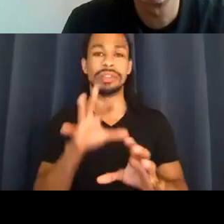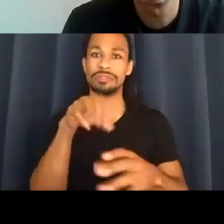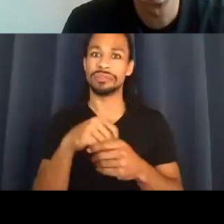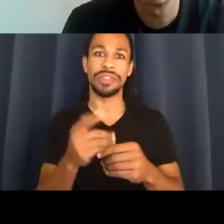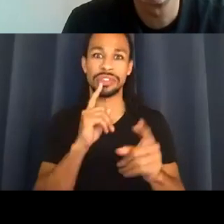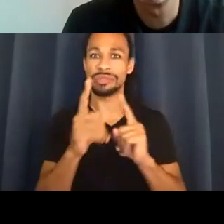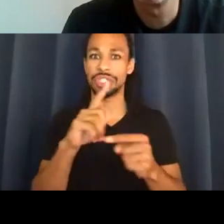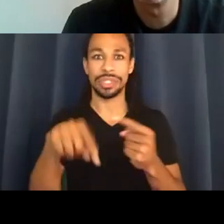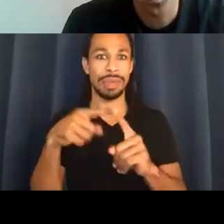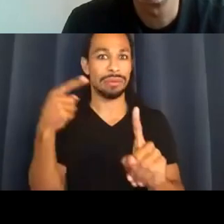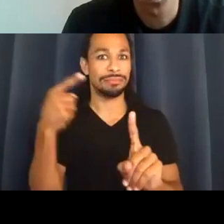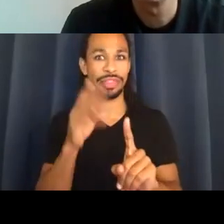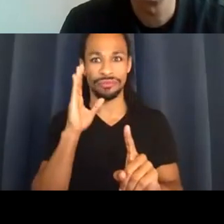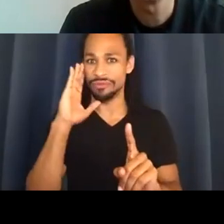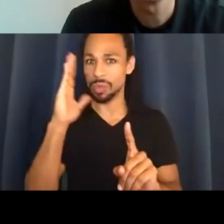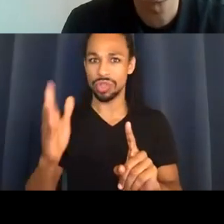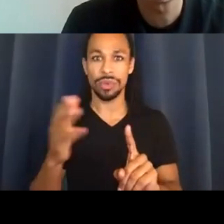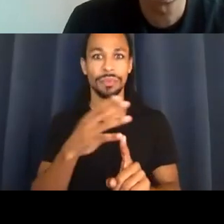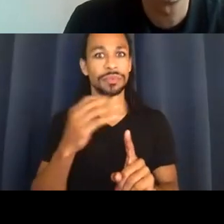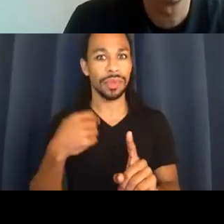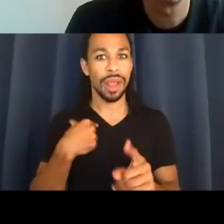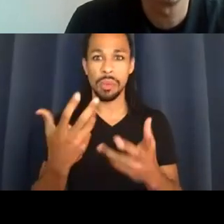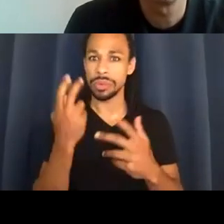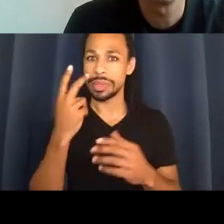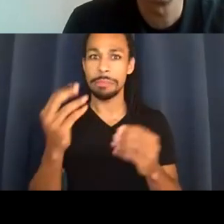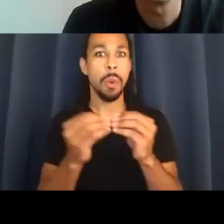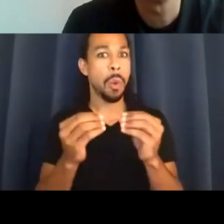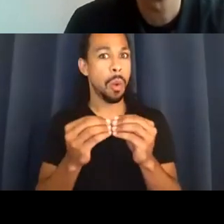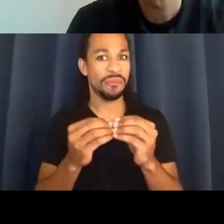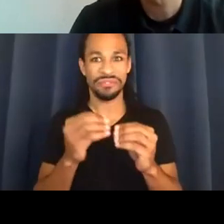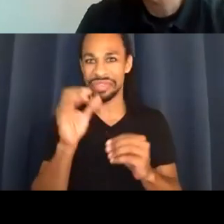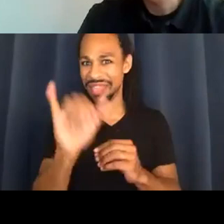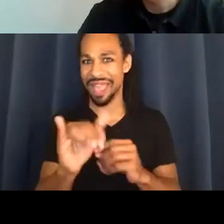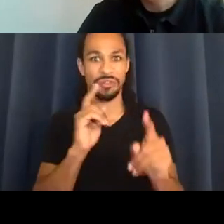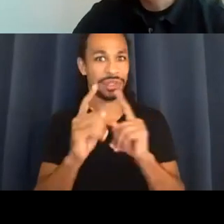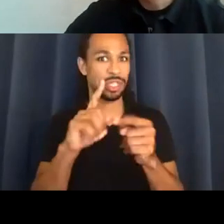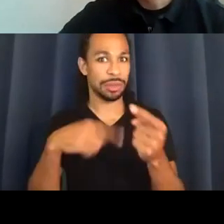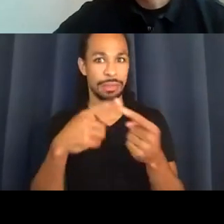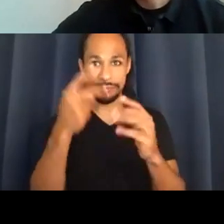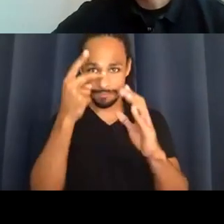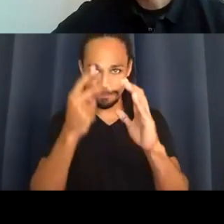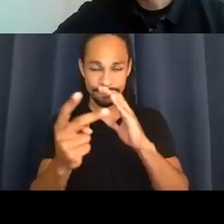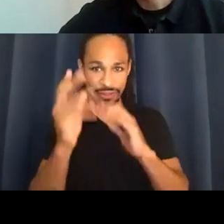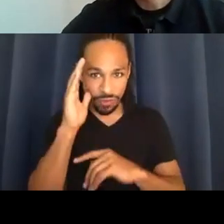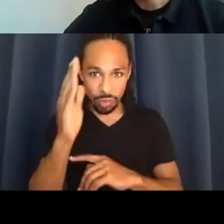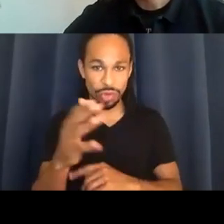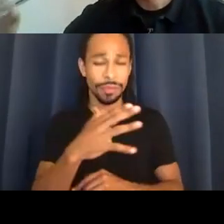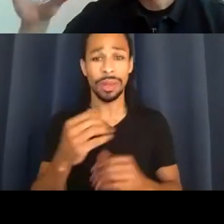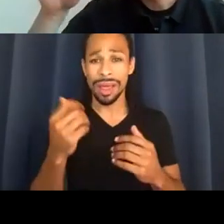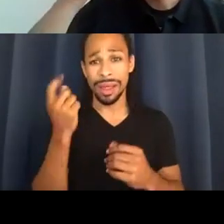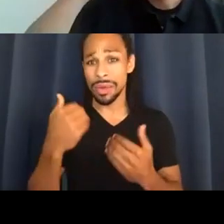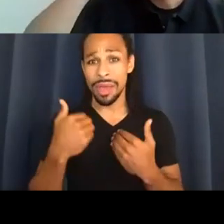I would love to see more of that. There are all of these conversations happening, there